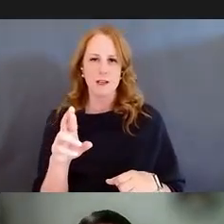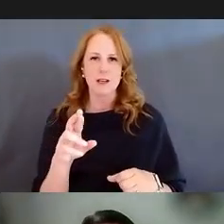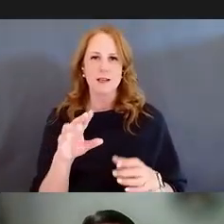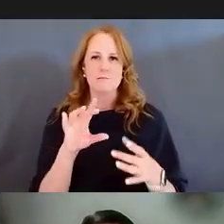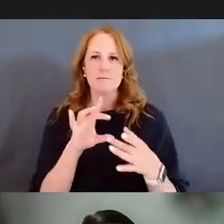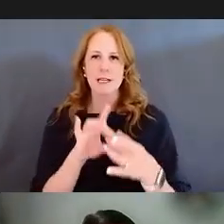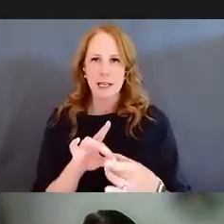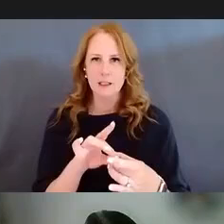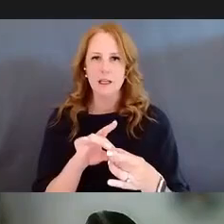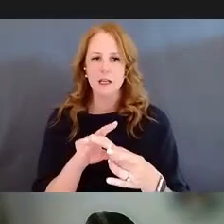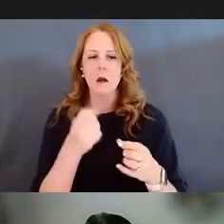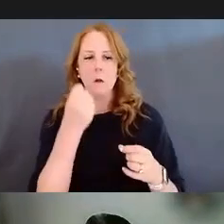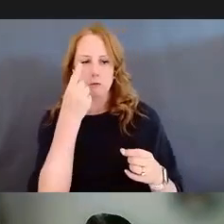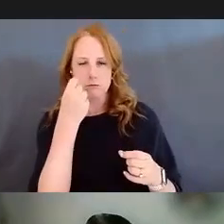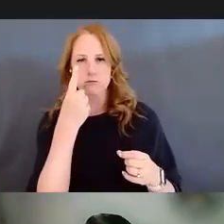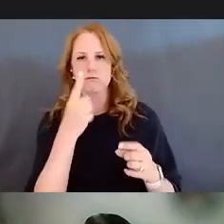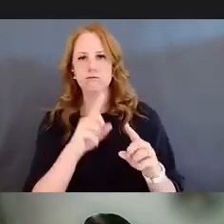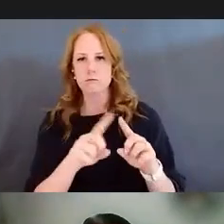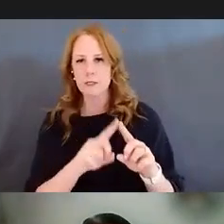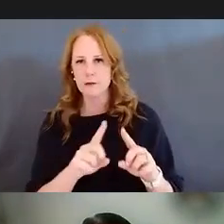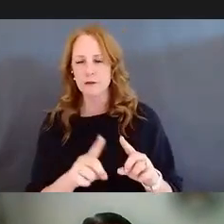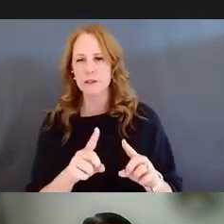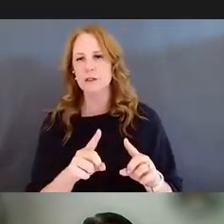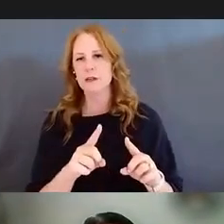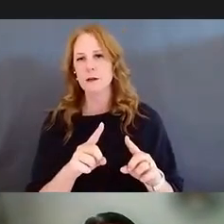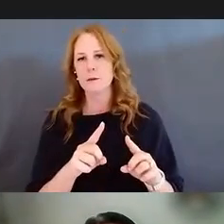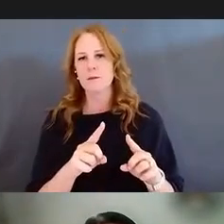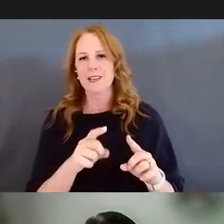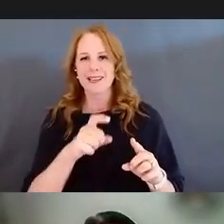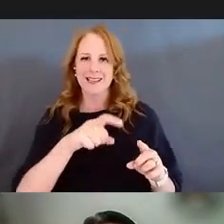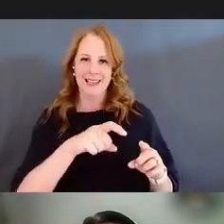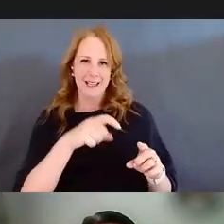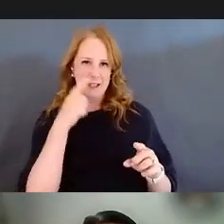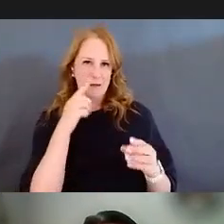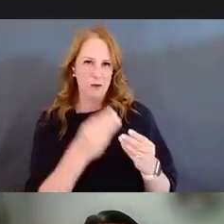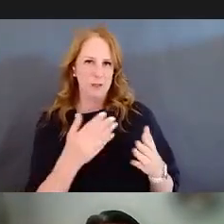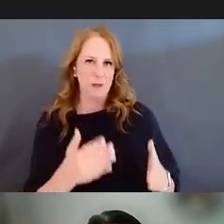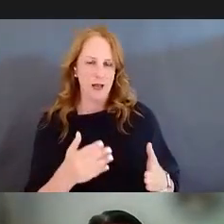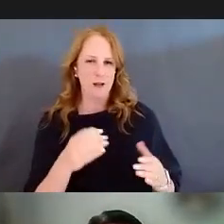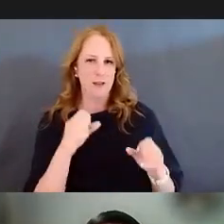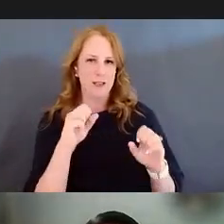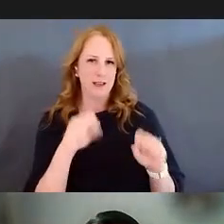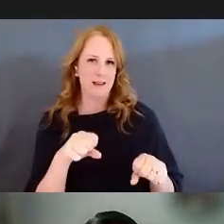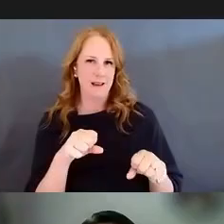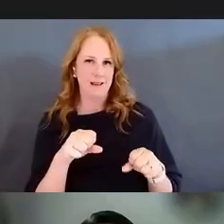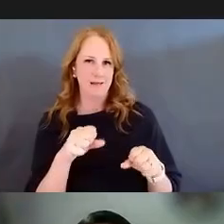understand all of the different uh supplier needs and can influence it in that way. And ultimately